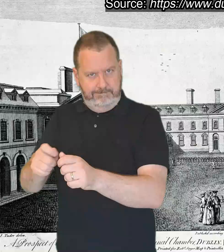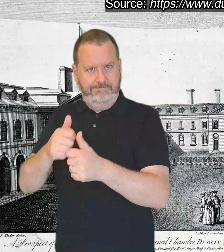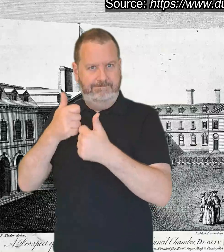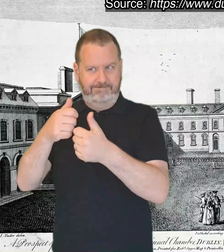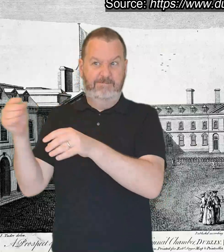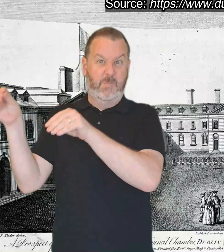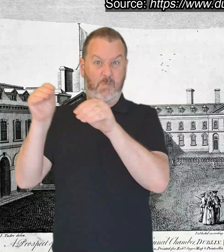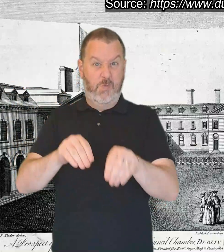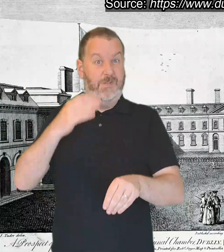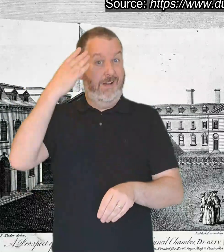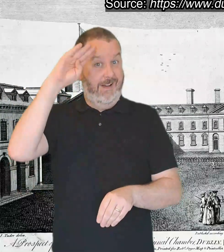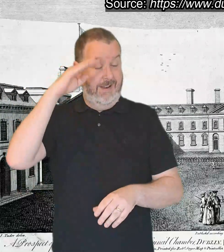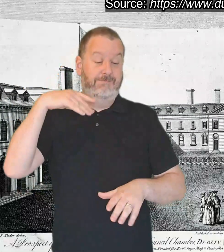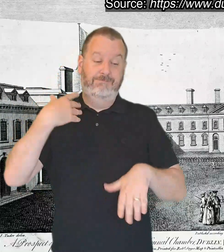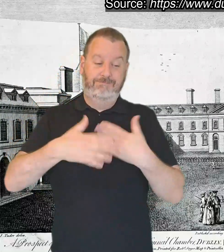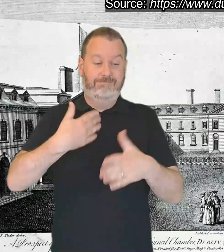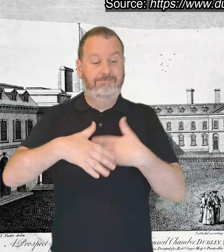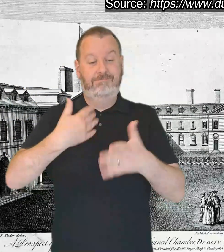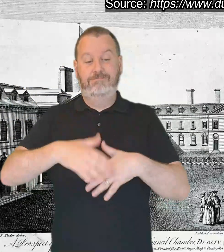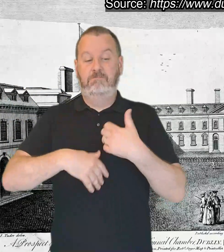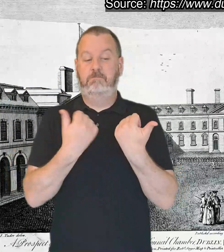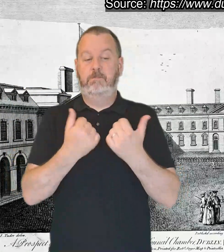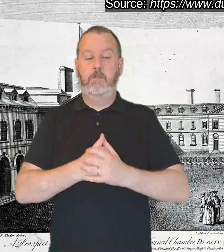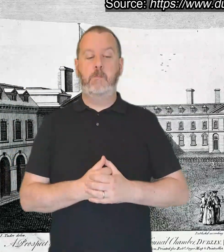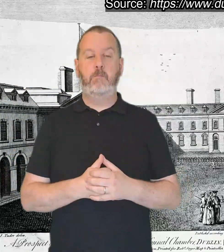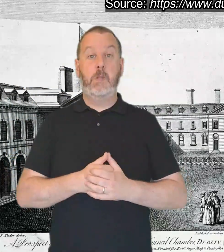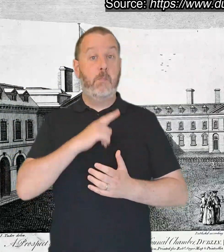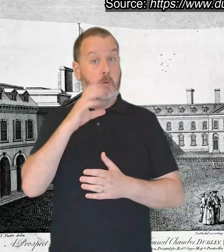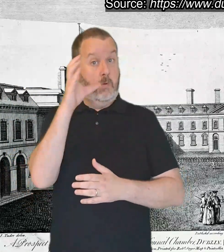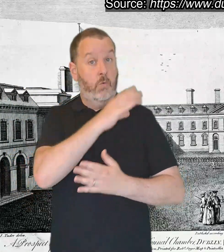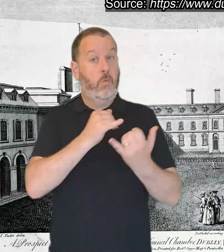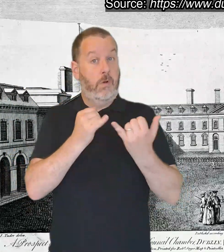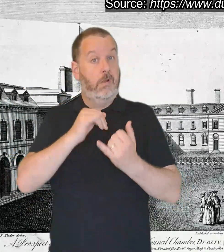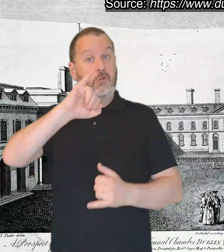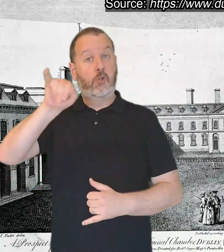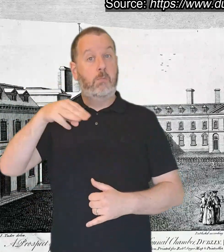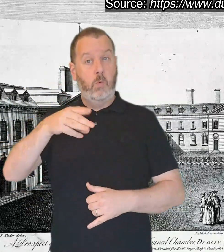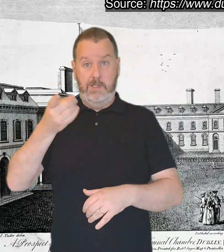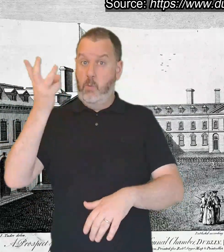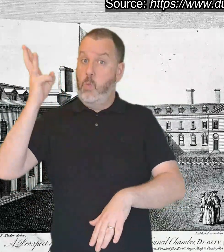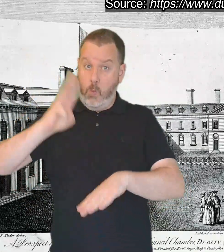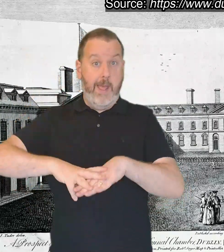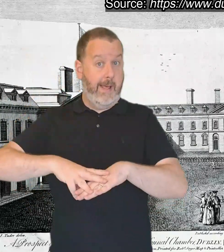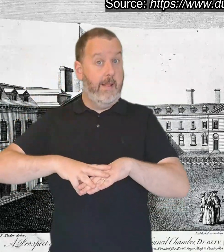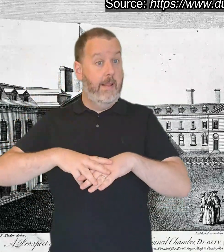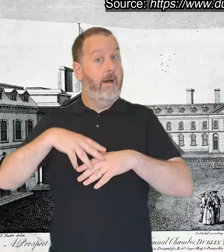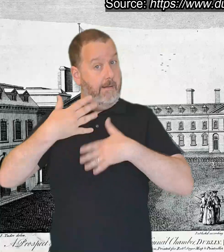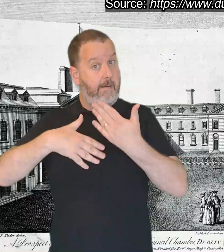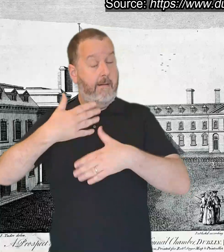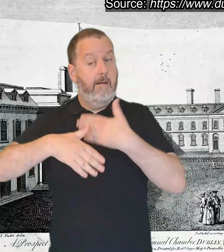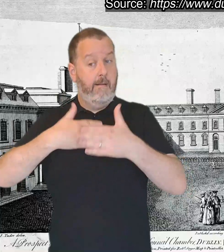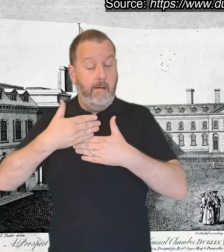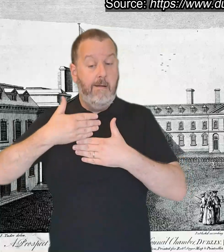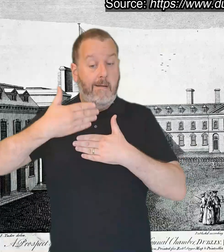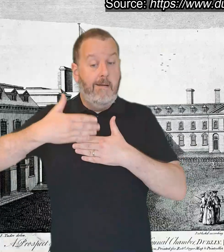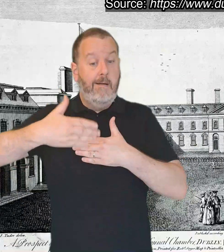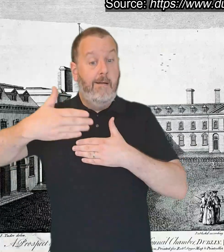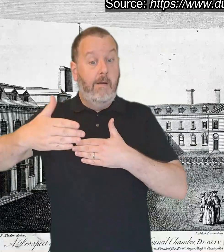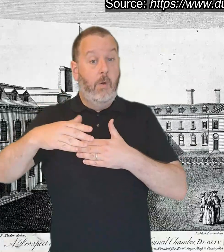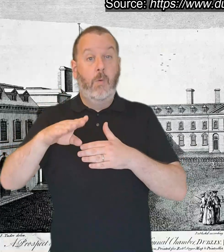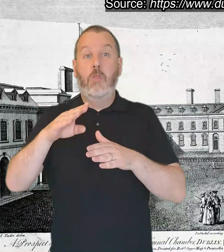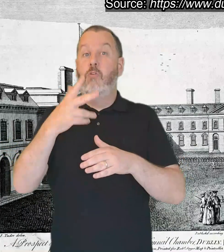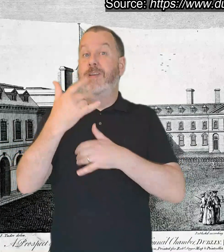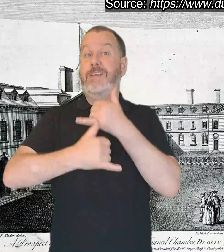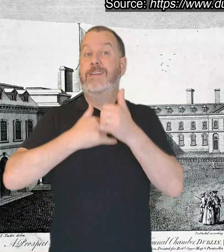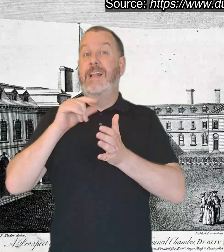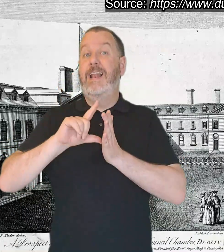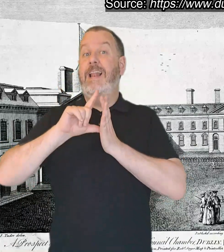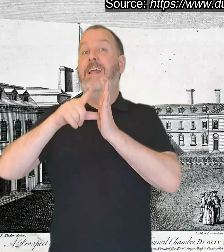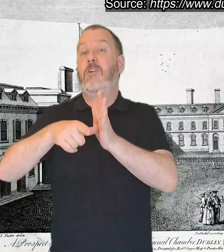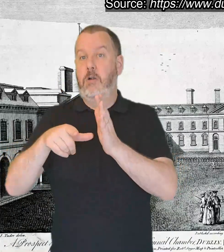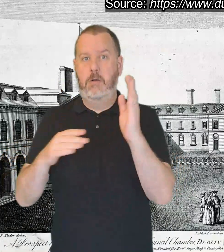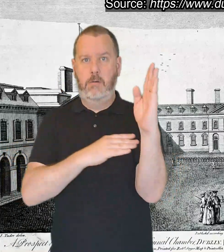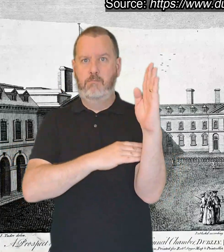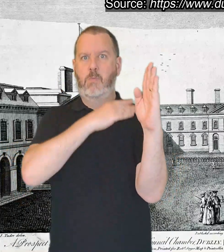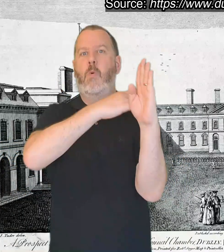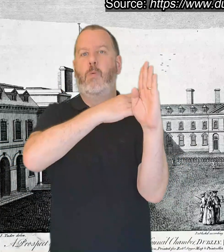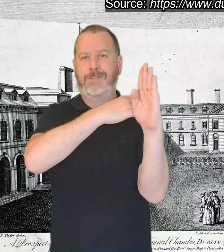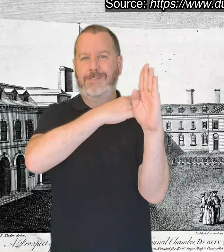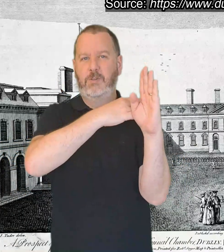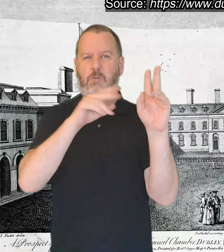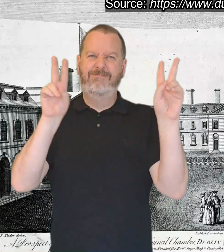He moved to Ireland and did very well in the position;